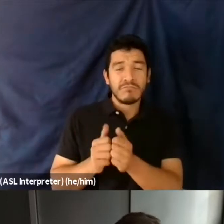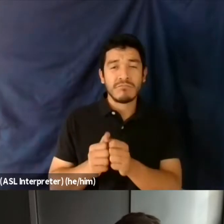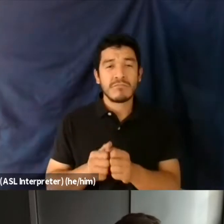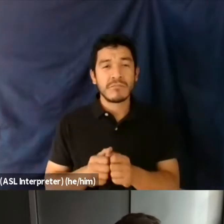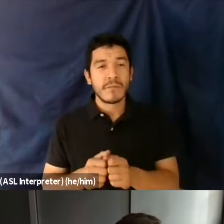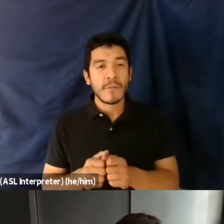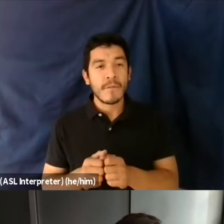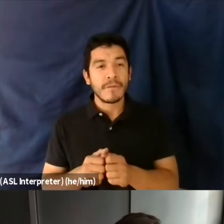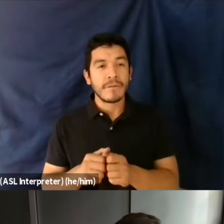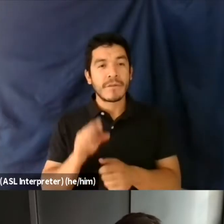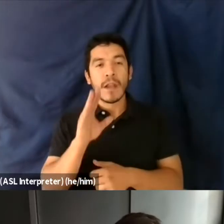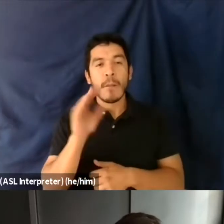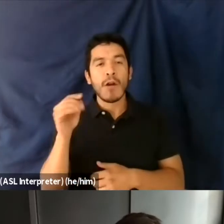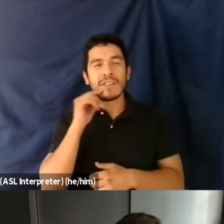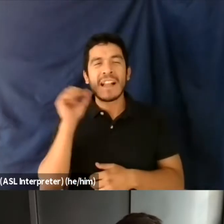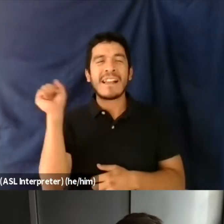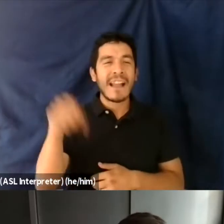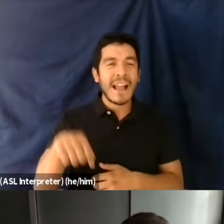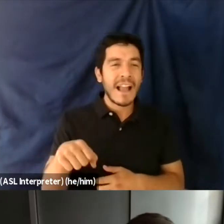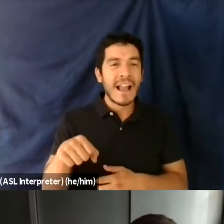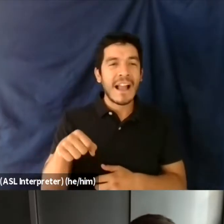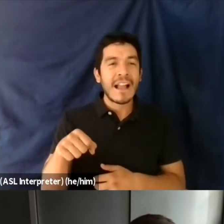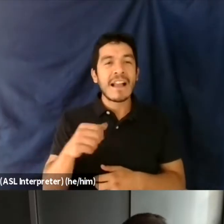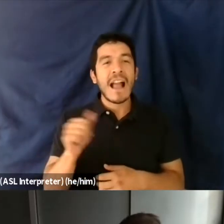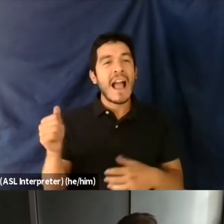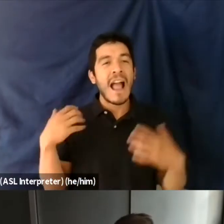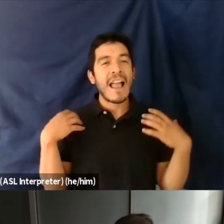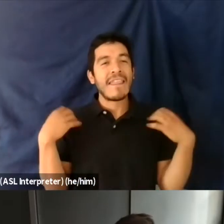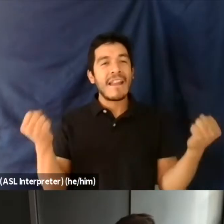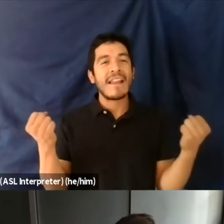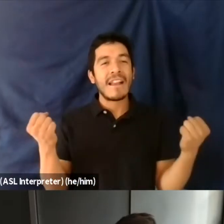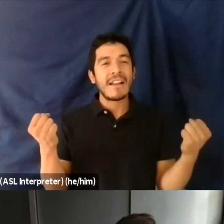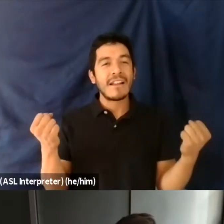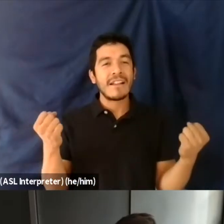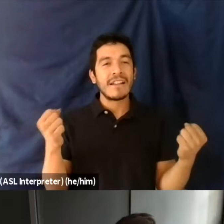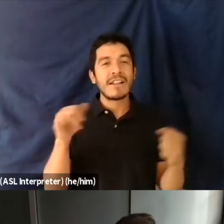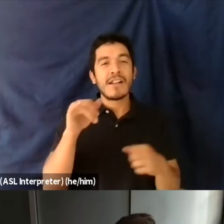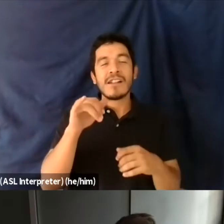You know, a healthy, of like exhausted and exhilarating